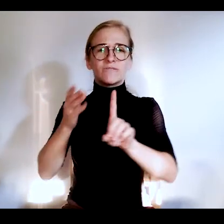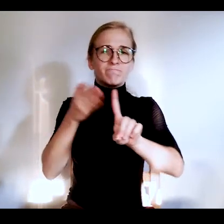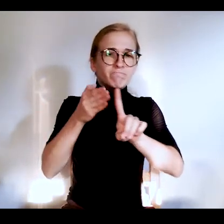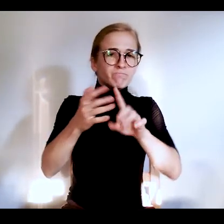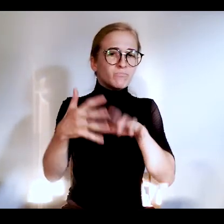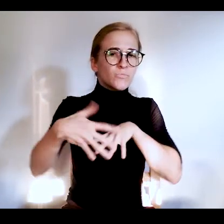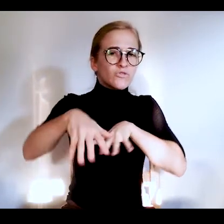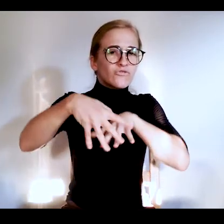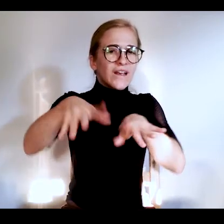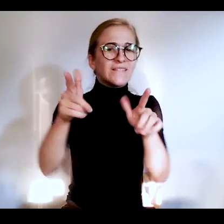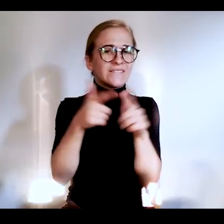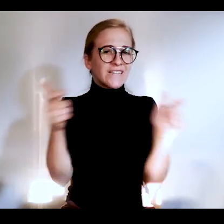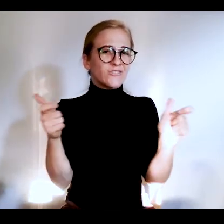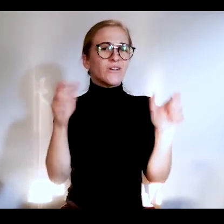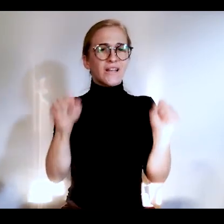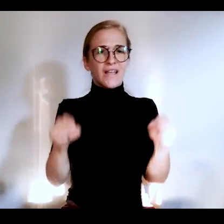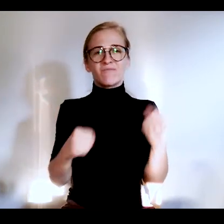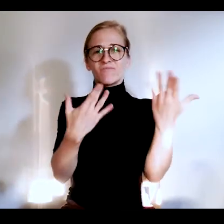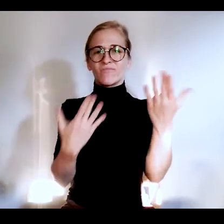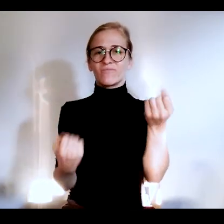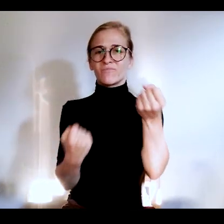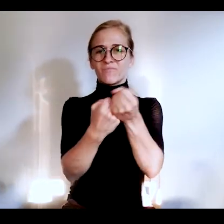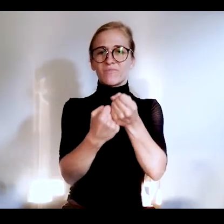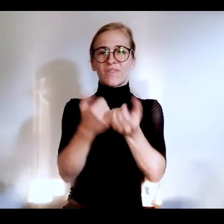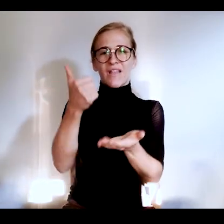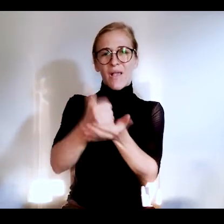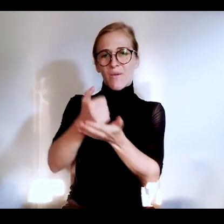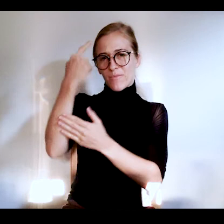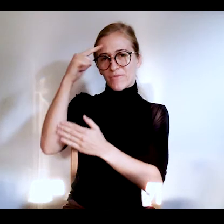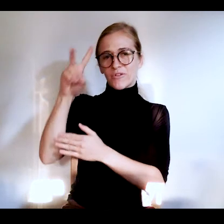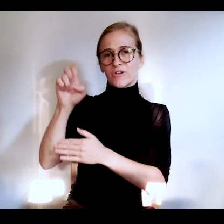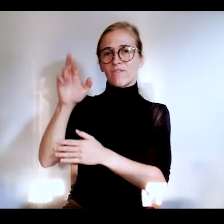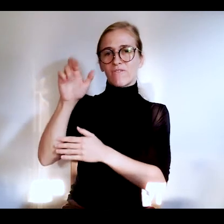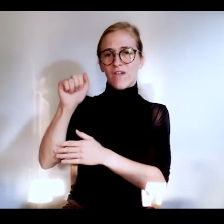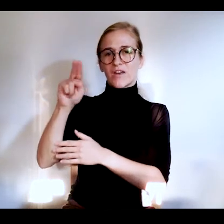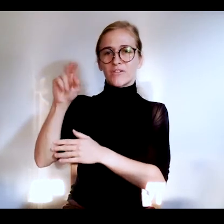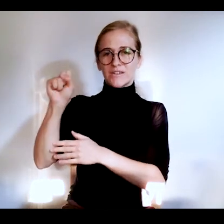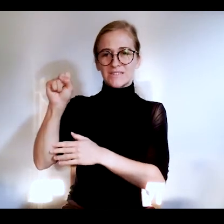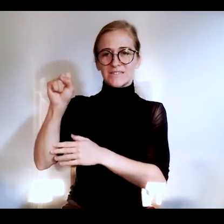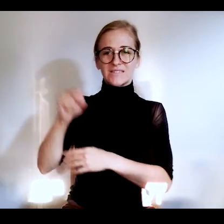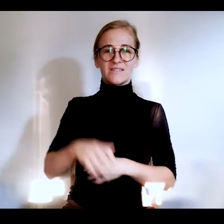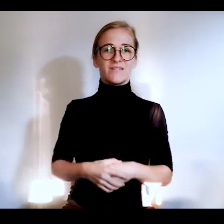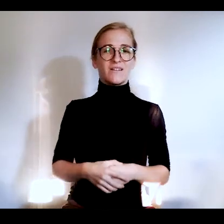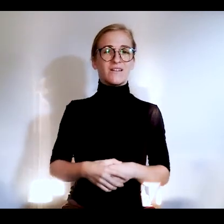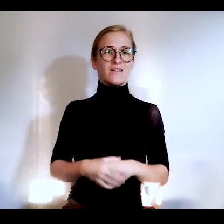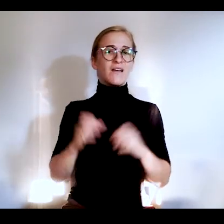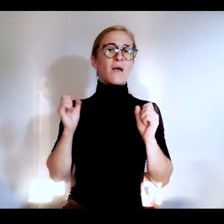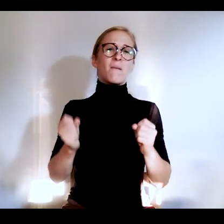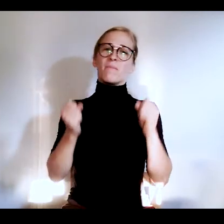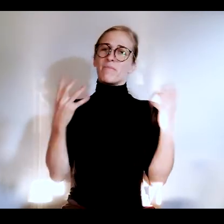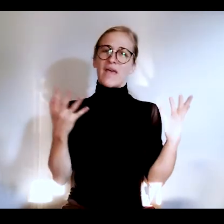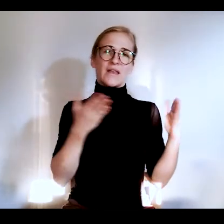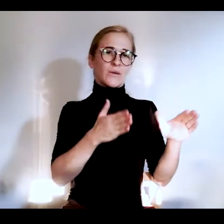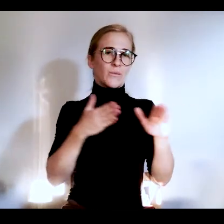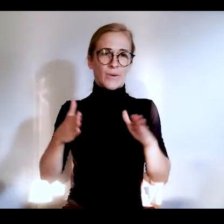for them to be able to provide those services to veterans. So there are many ways to help.